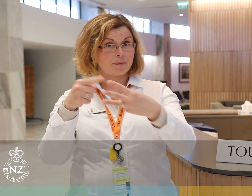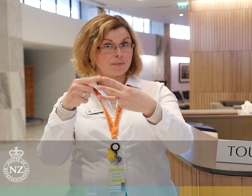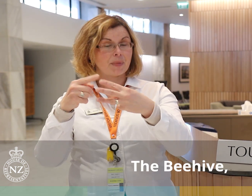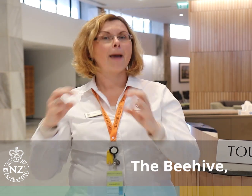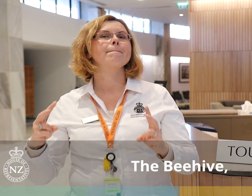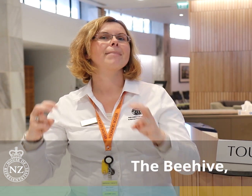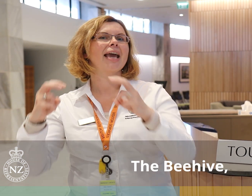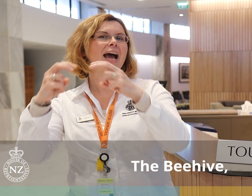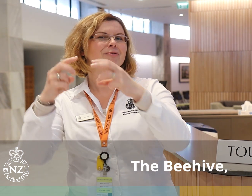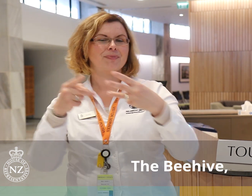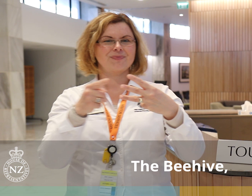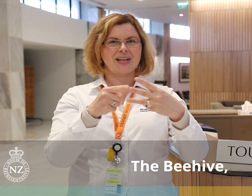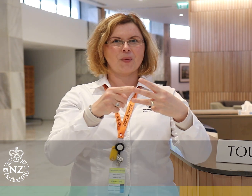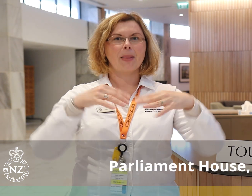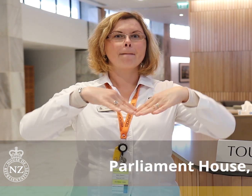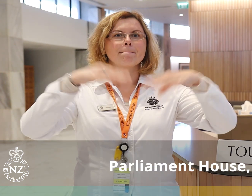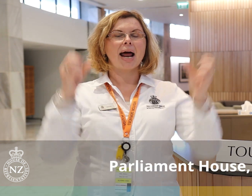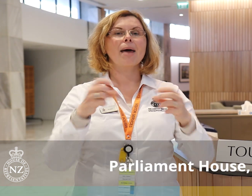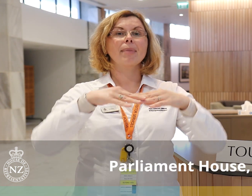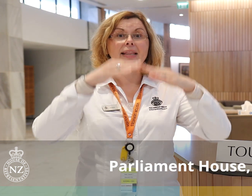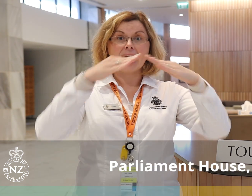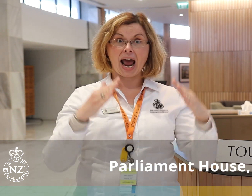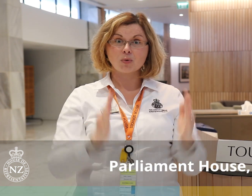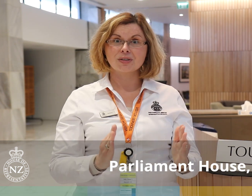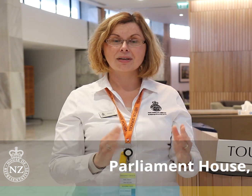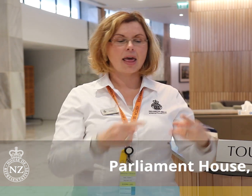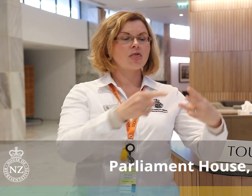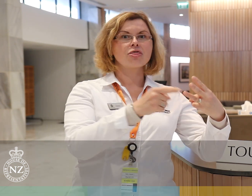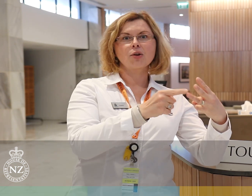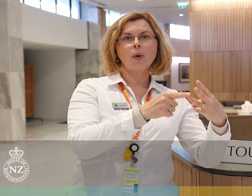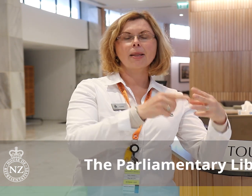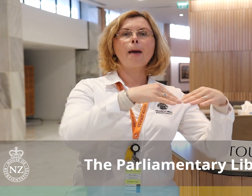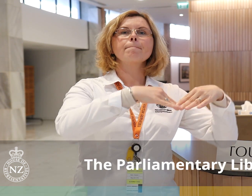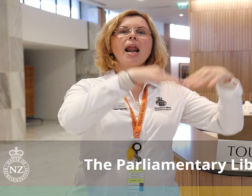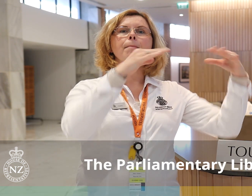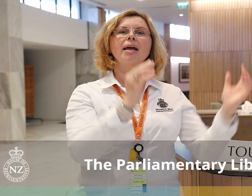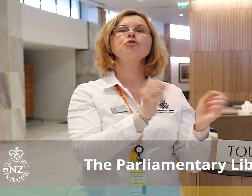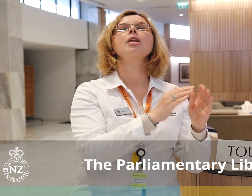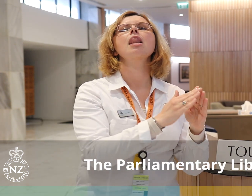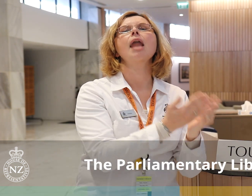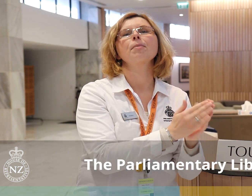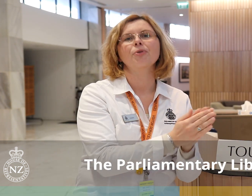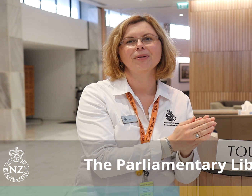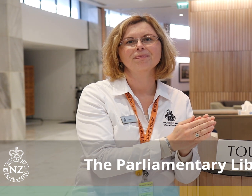The Beehive, Parliament House, the Parliamentary Library.